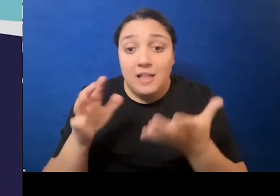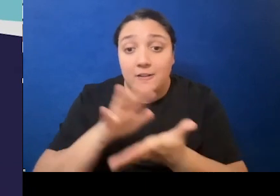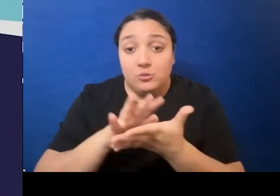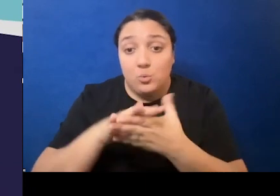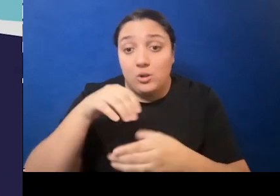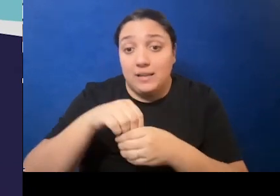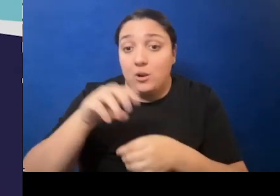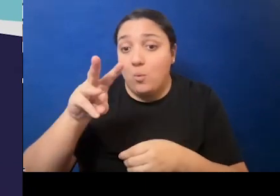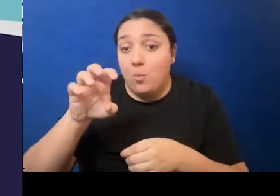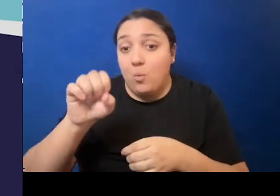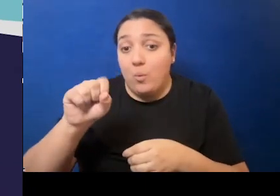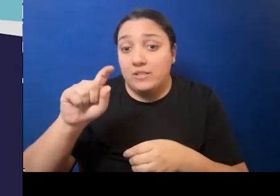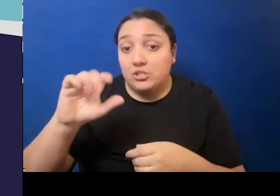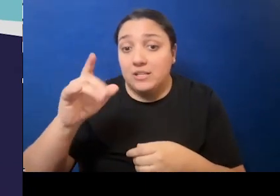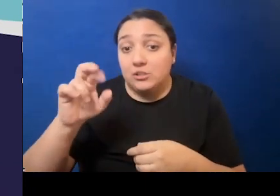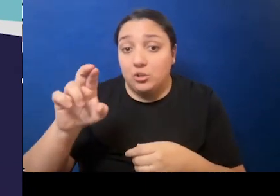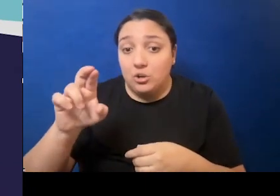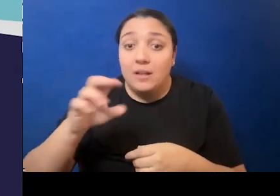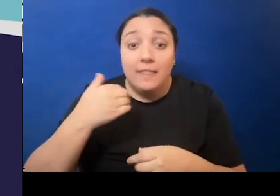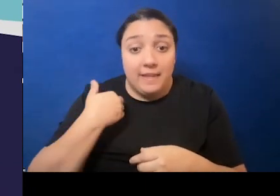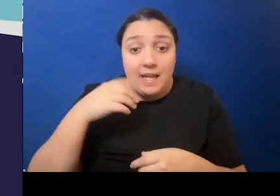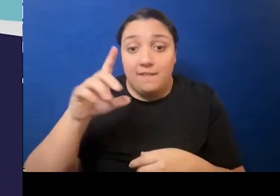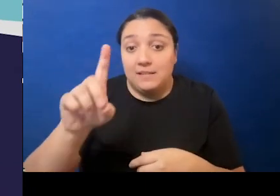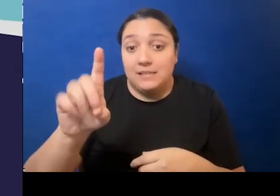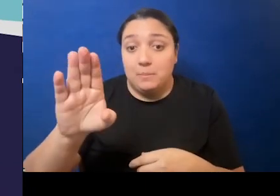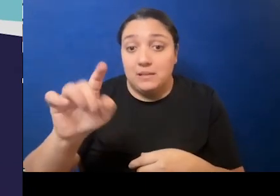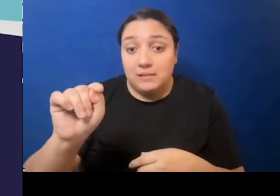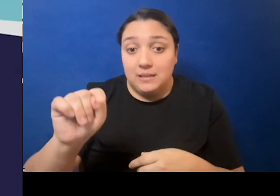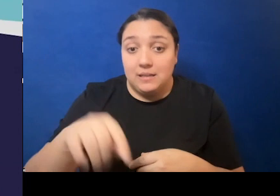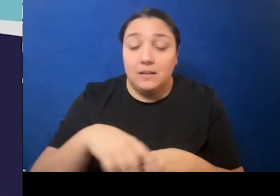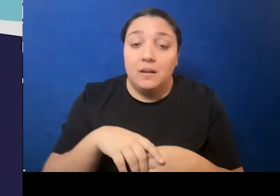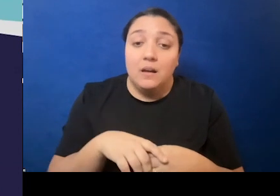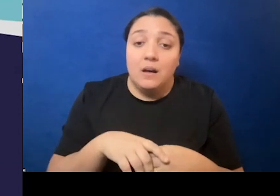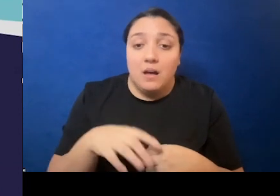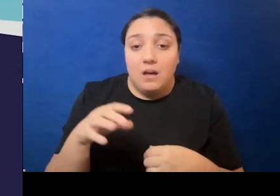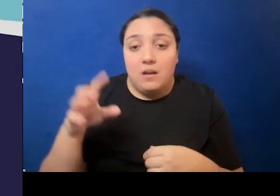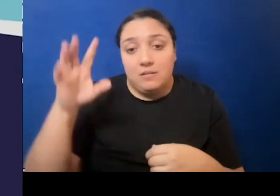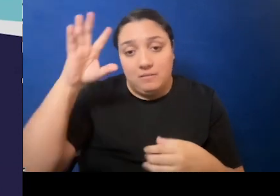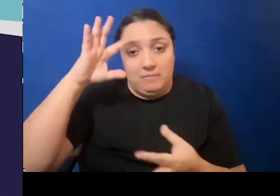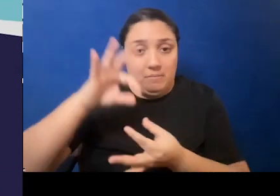THE SCHOOLS DBT AND MINDFULNESS